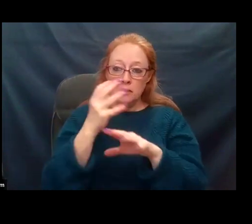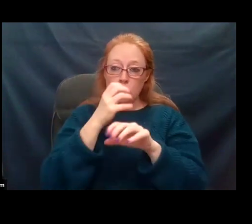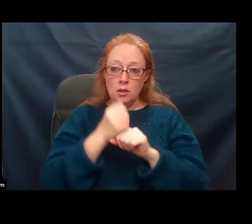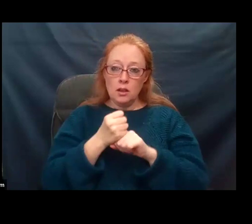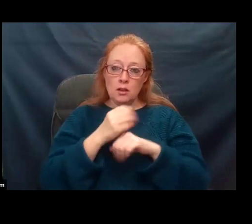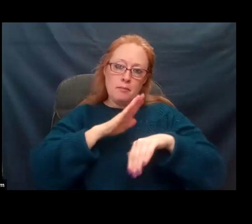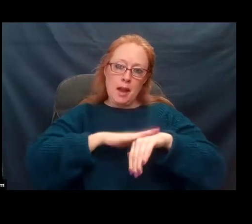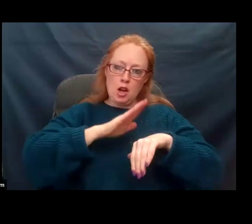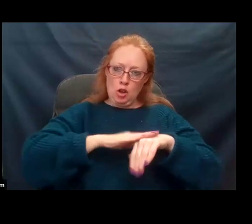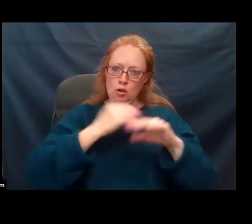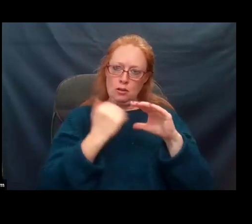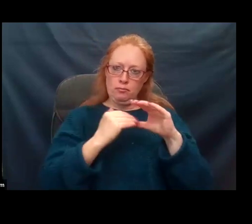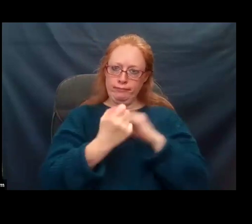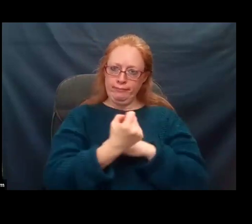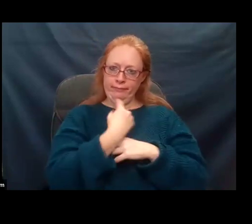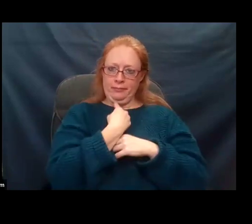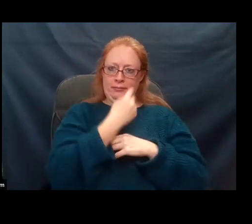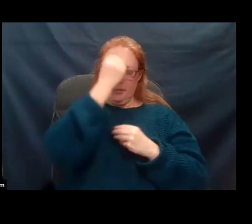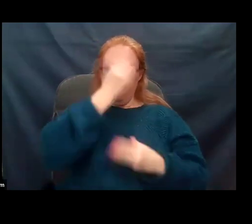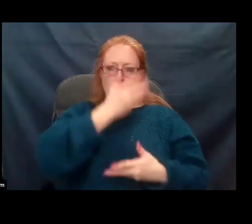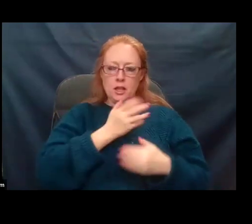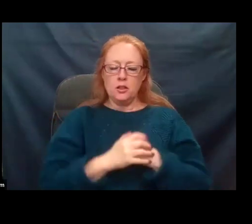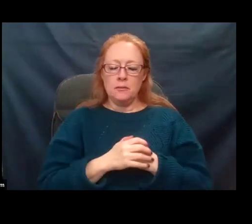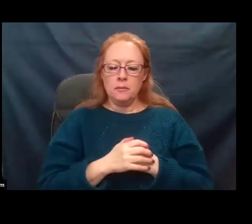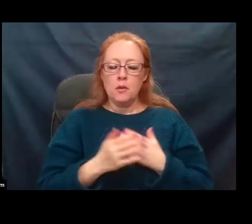But you can write letters or you can send emails or you can make phone calls when you're on an alert. I think that's important.